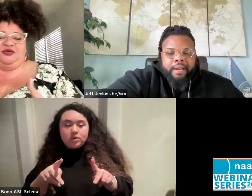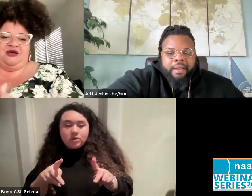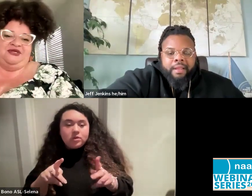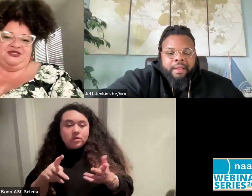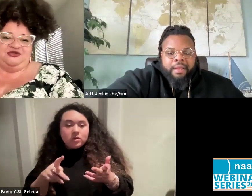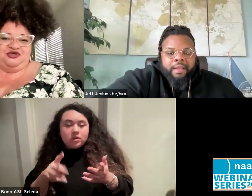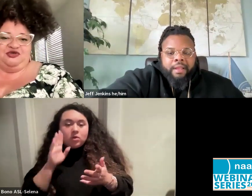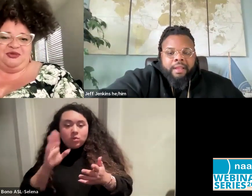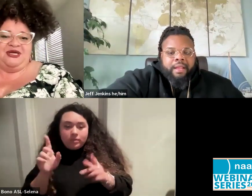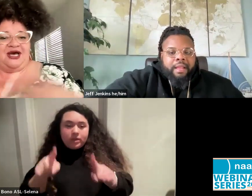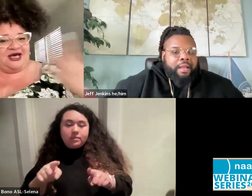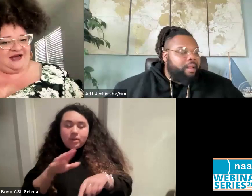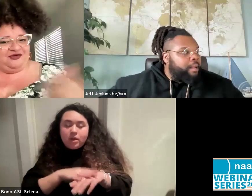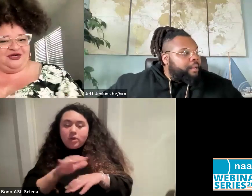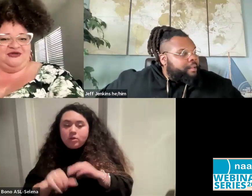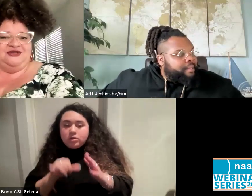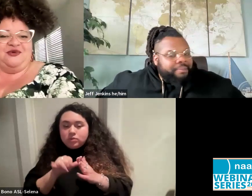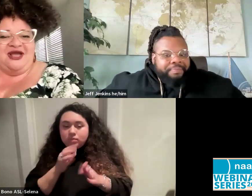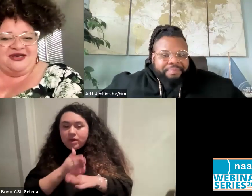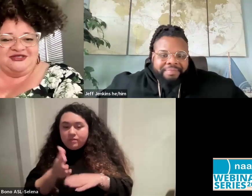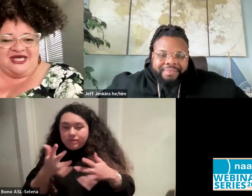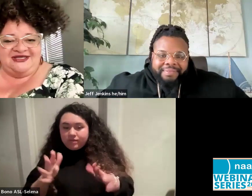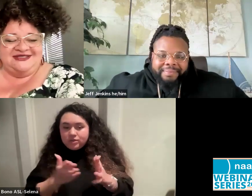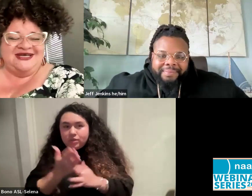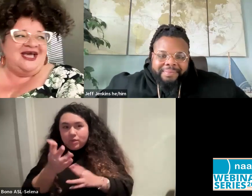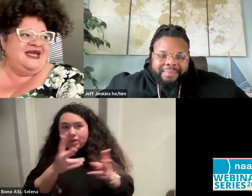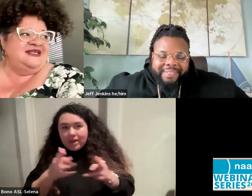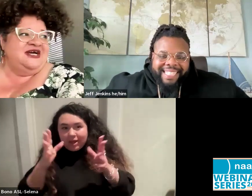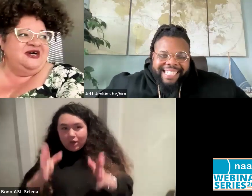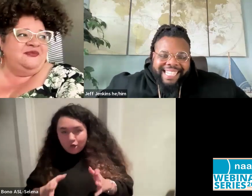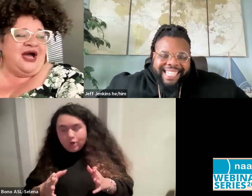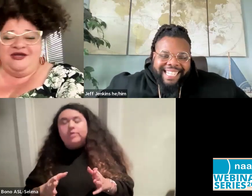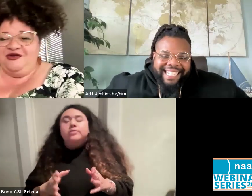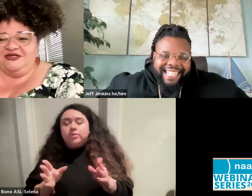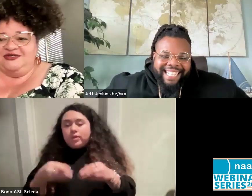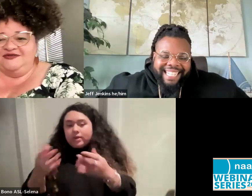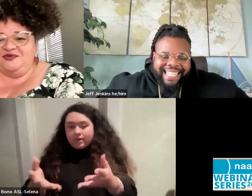will be coming to YouTube after it goes through our editor's hands. And I encourage those of you